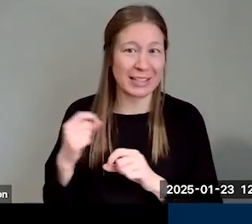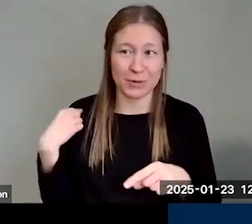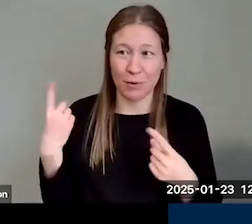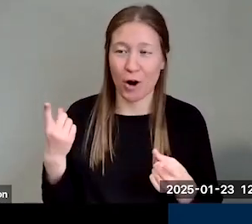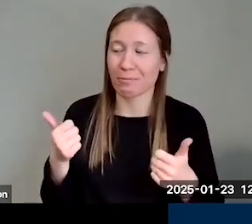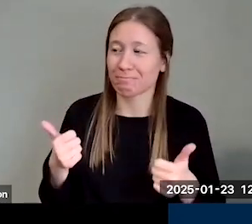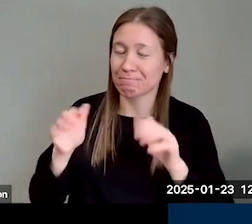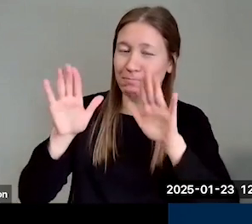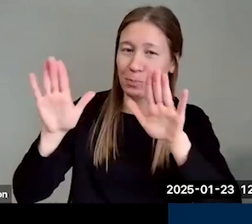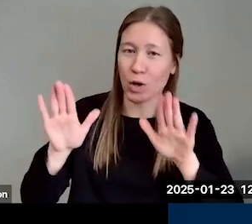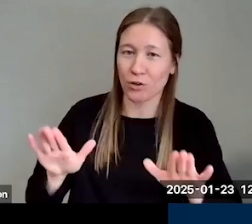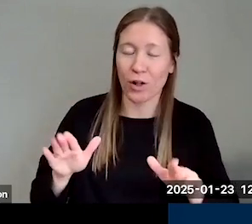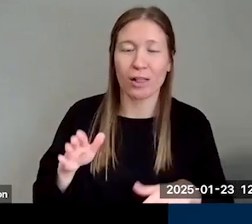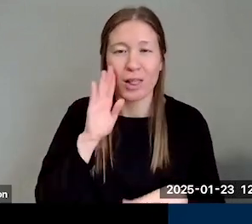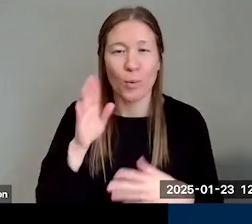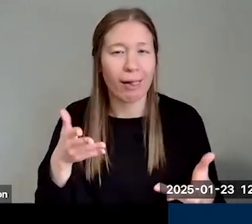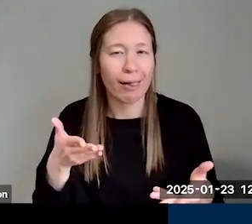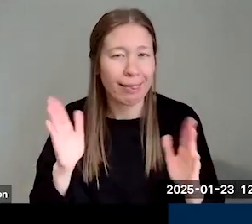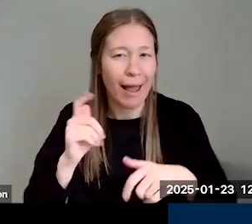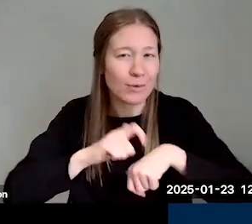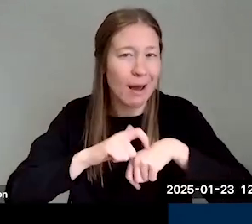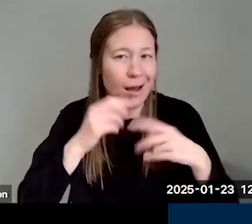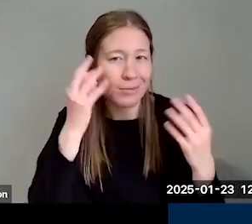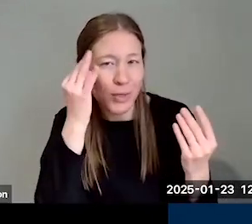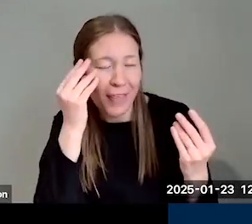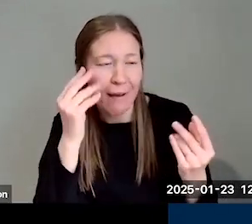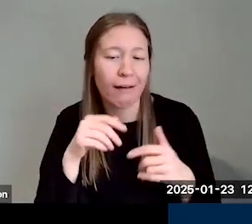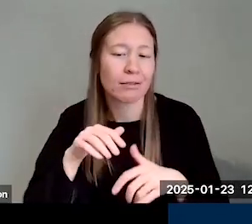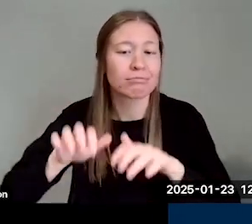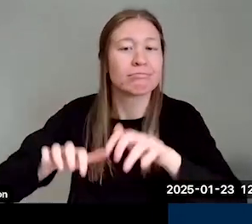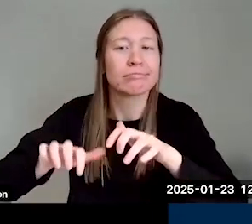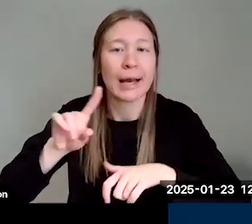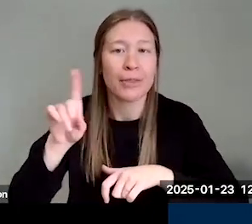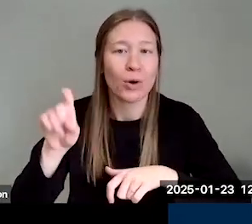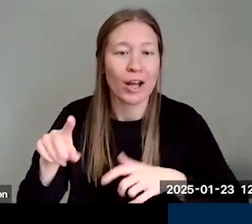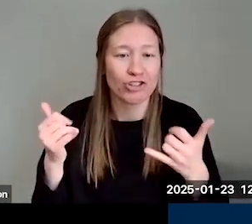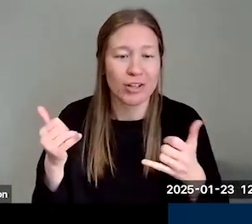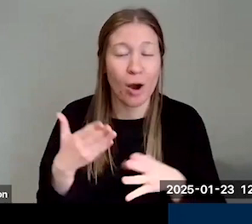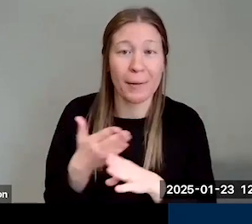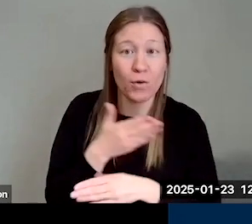So we'll give people a couple minutes to ask about that, and before we end today's webinar,